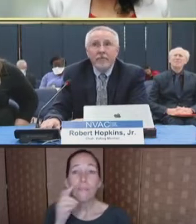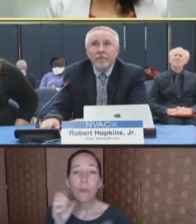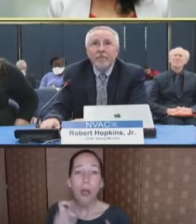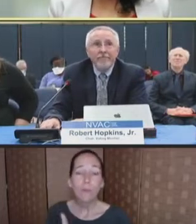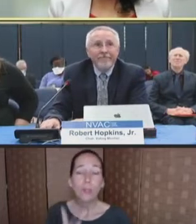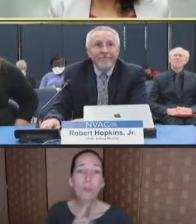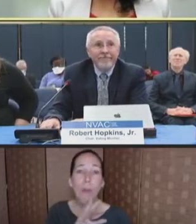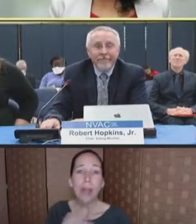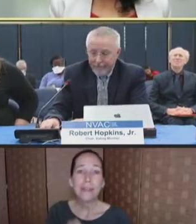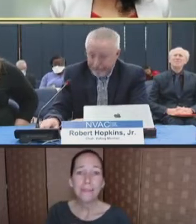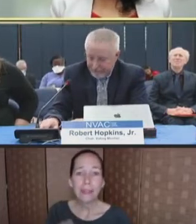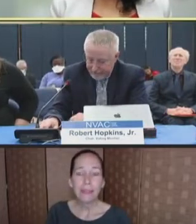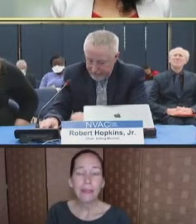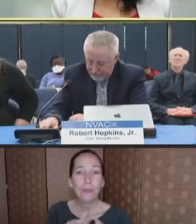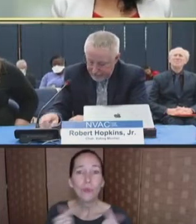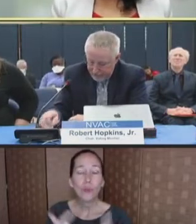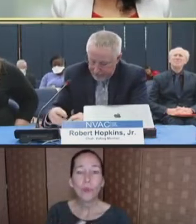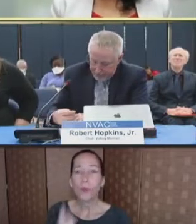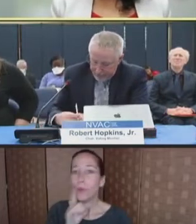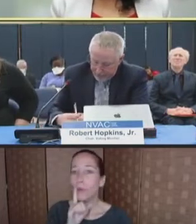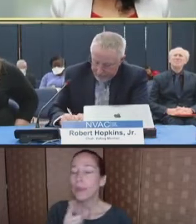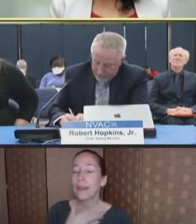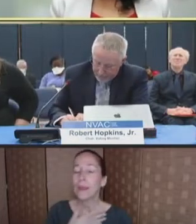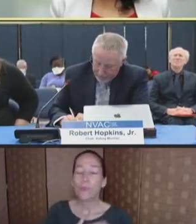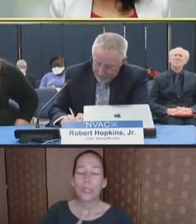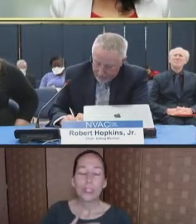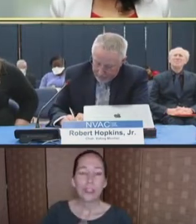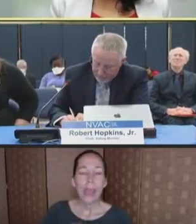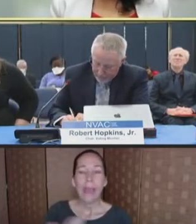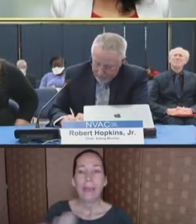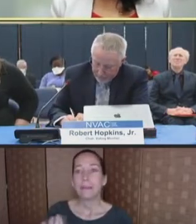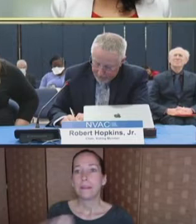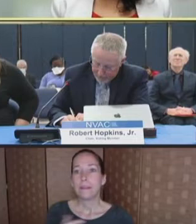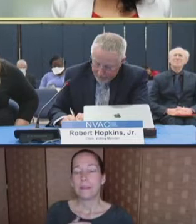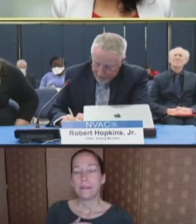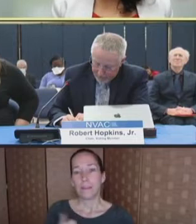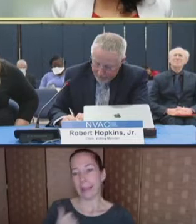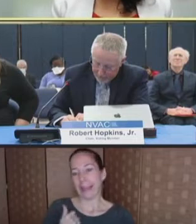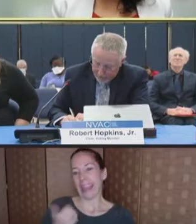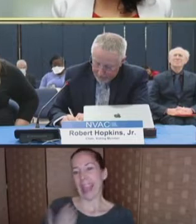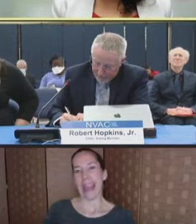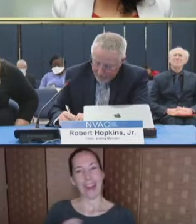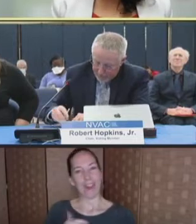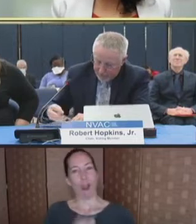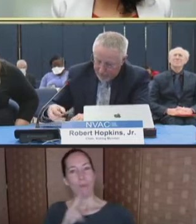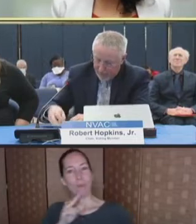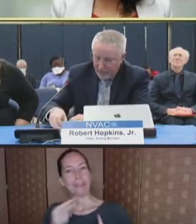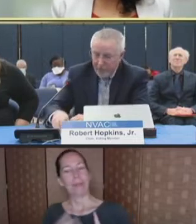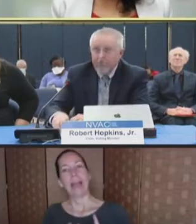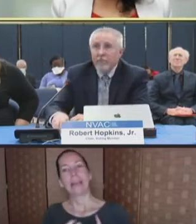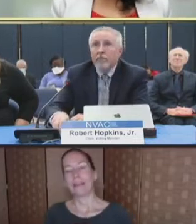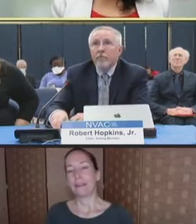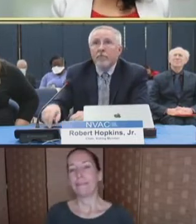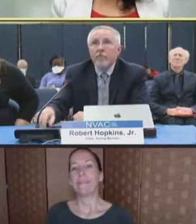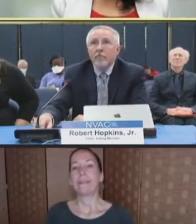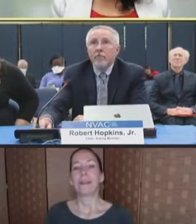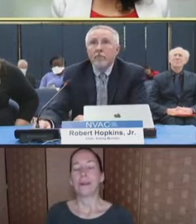this group, we really appreciate, from a Canadian perspective, the comprehensive and multifaceted